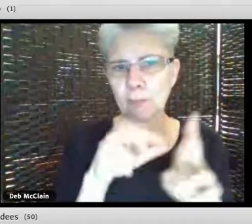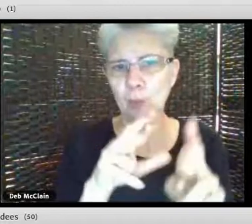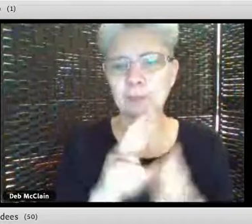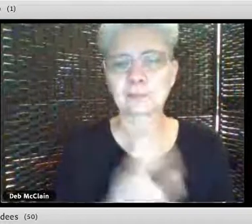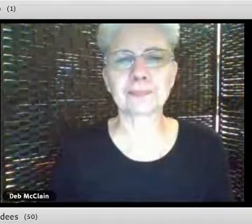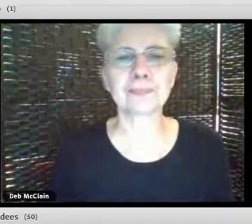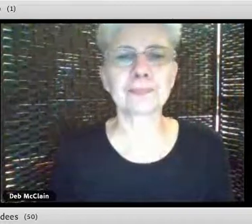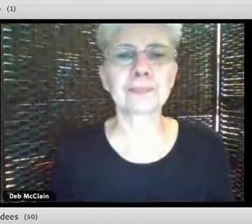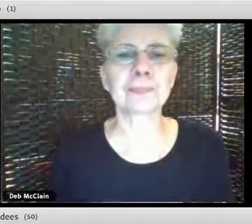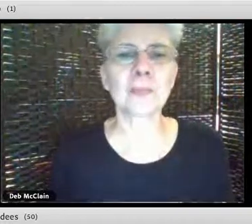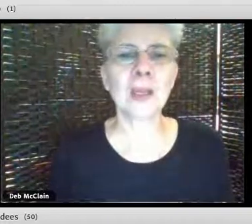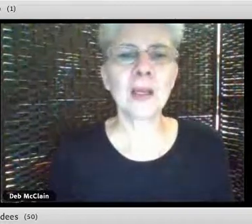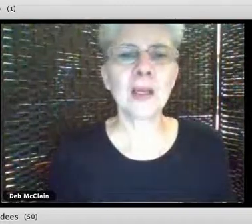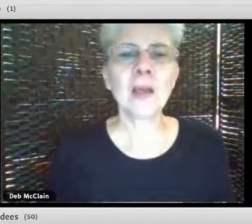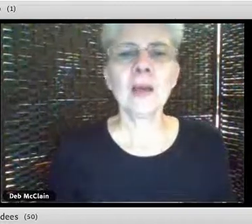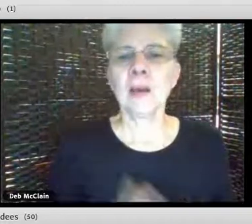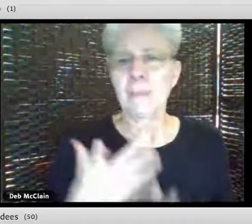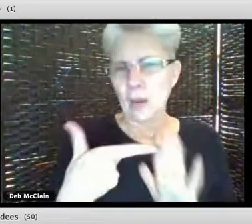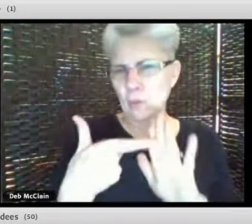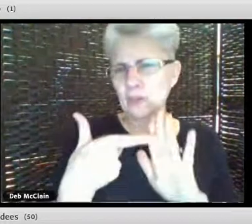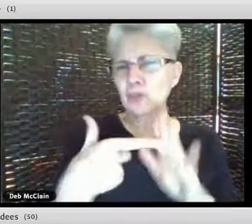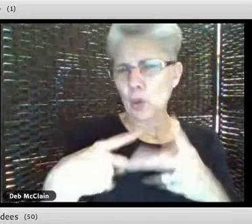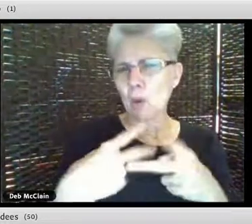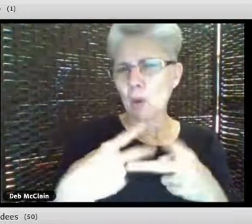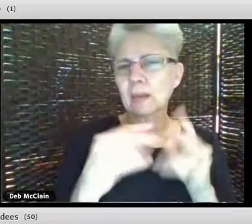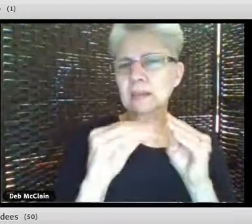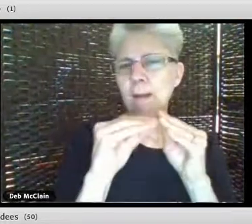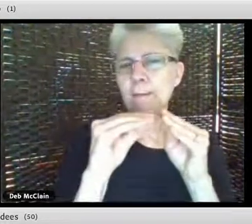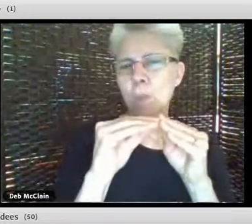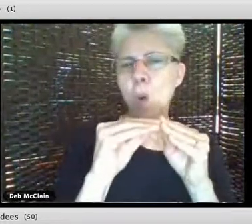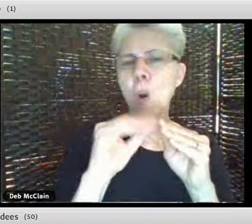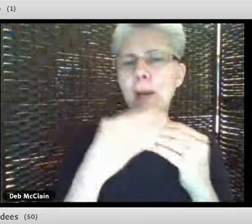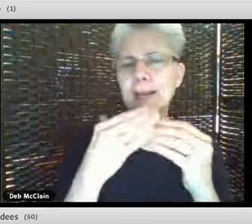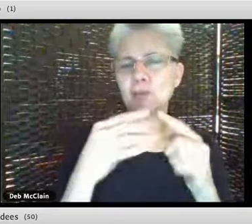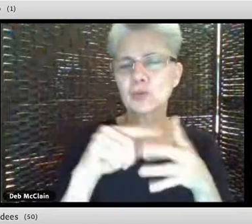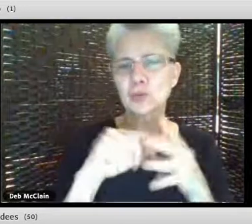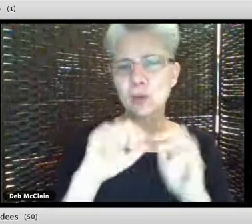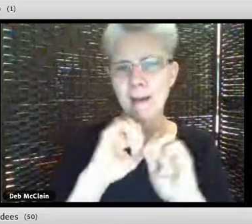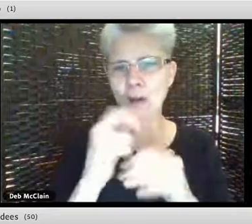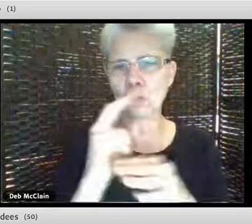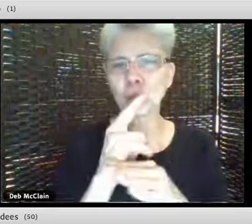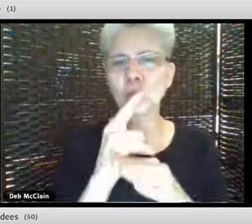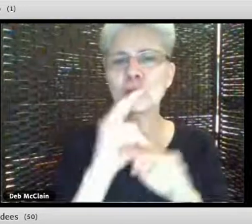So hopefully this won't take too long. We may come back to that because I do want to show you the other products